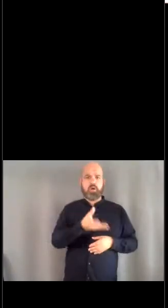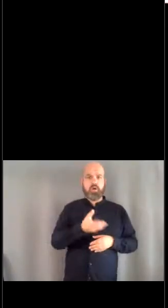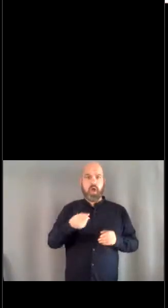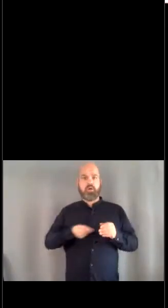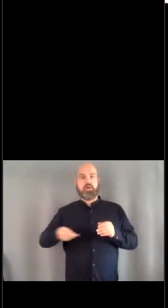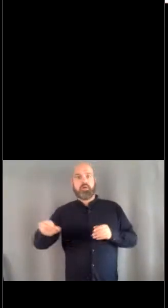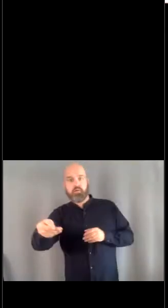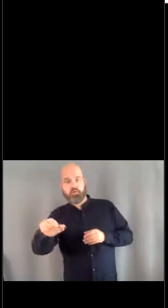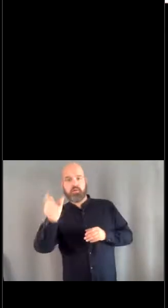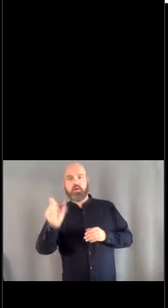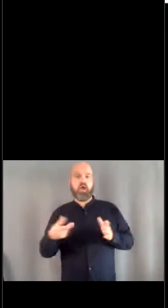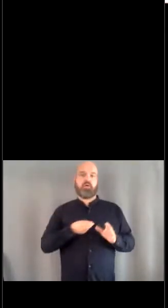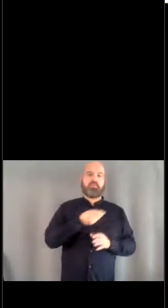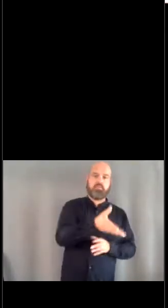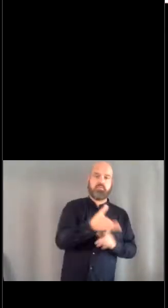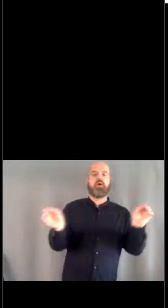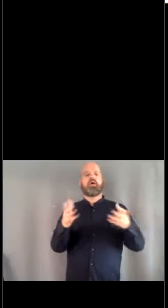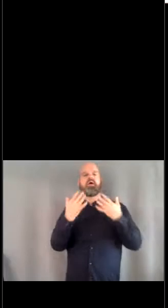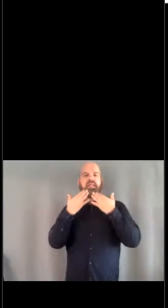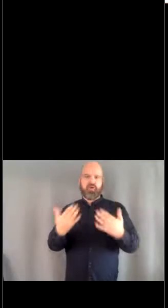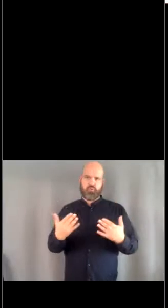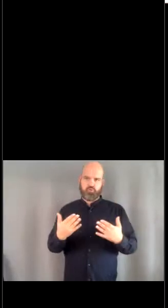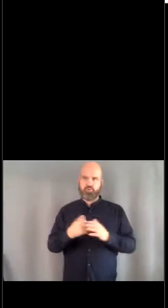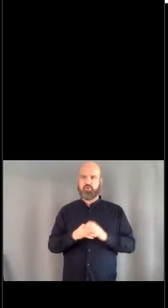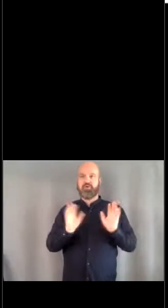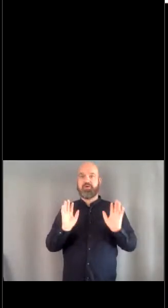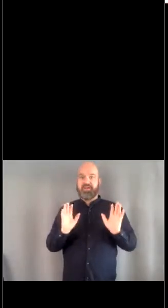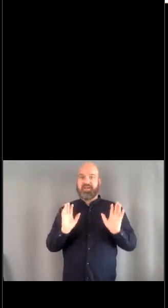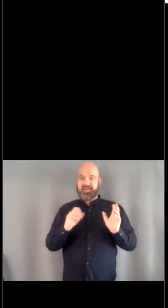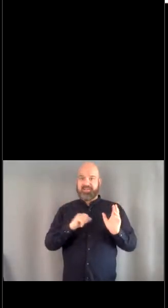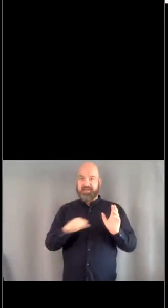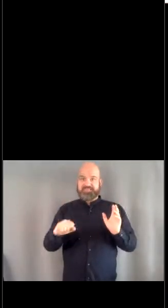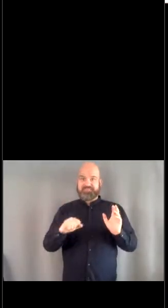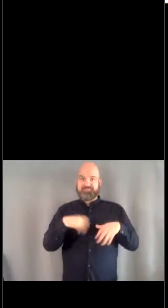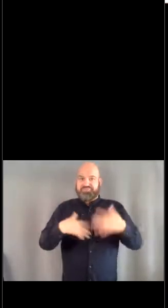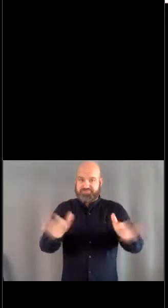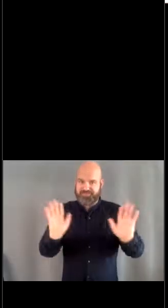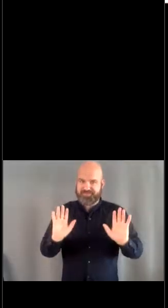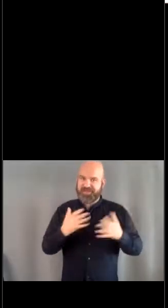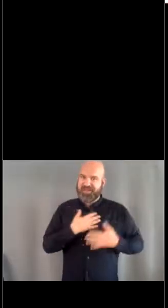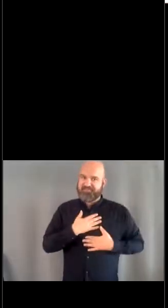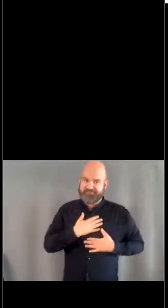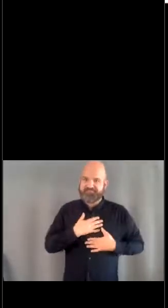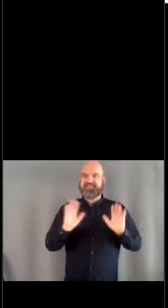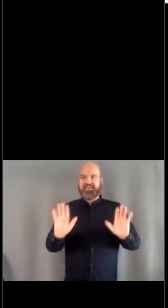Thank you very much. That was quick but I'm happy to hear your comments and your questions.